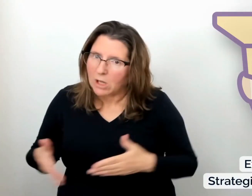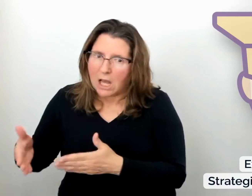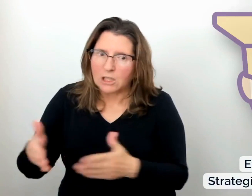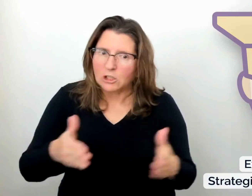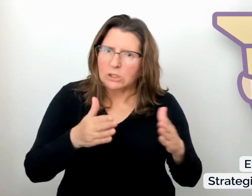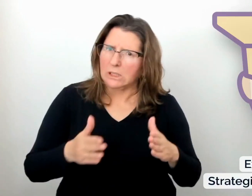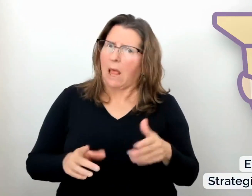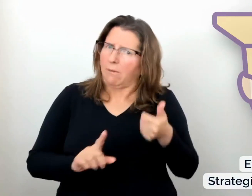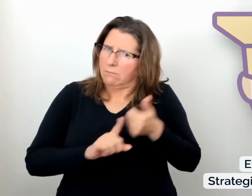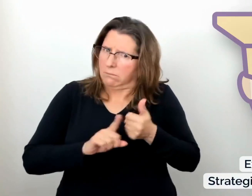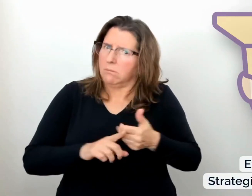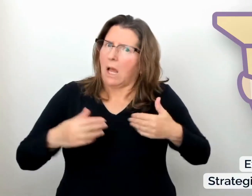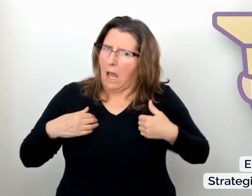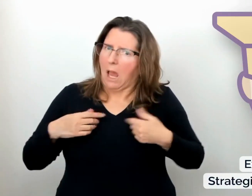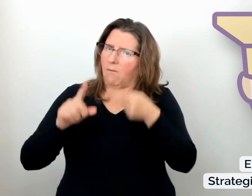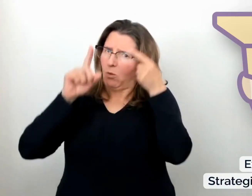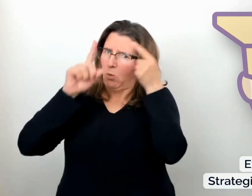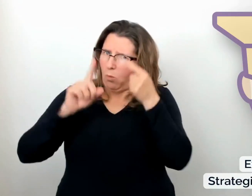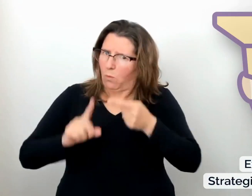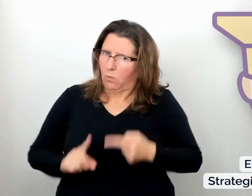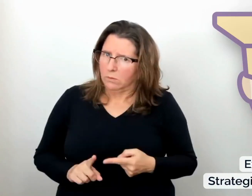They will become strategic and goal directed.